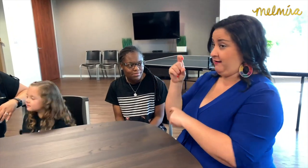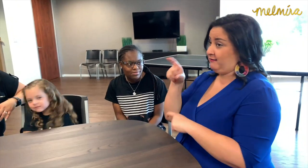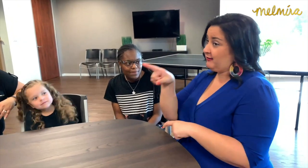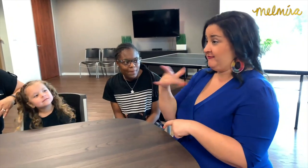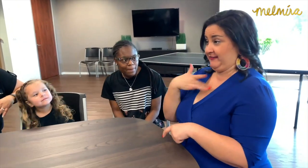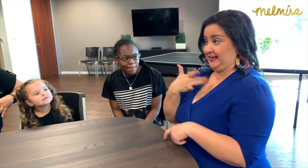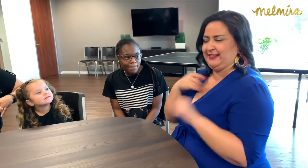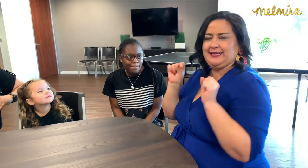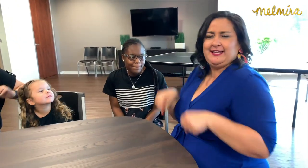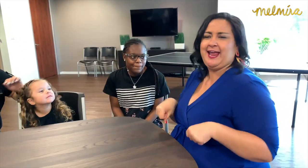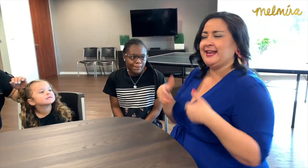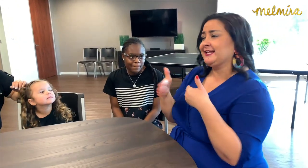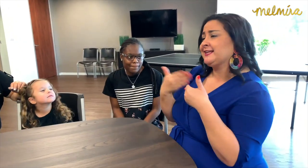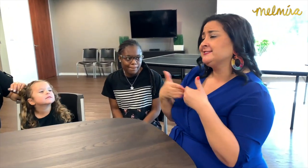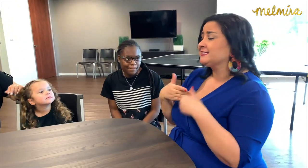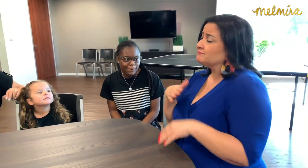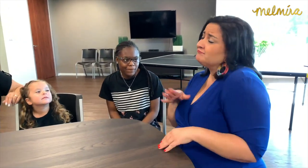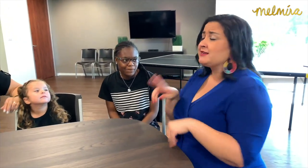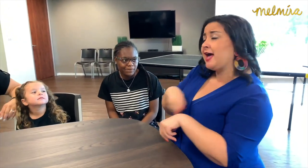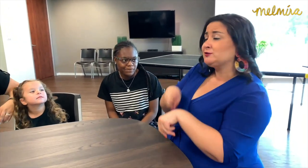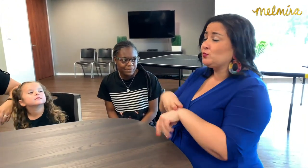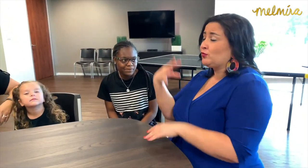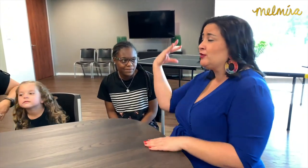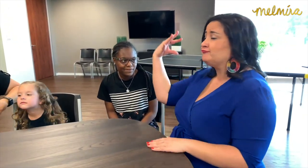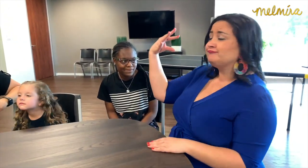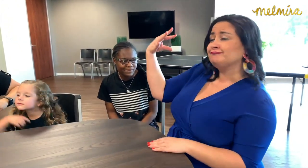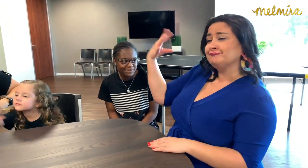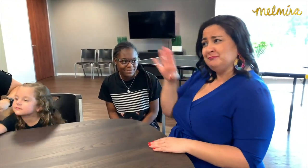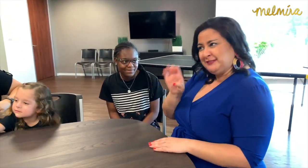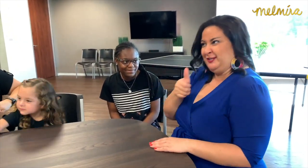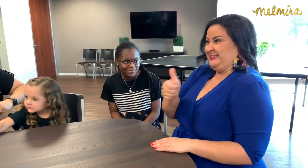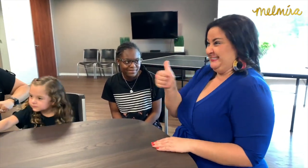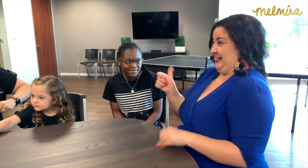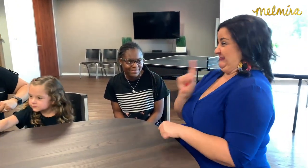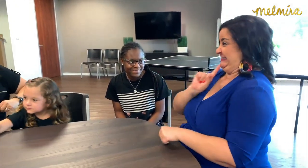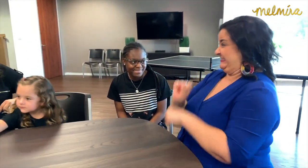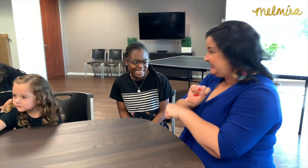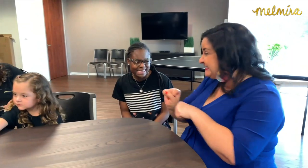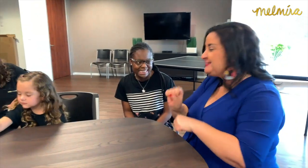did you feel it's easy to be yourself,